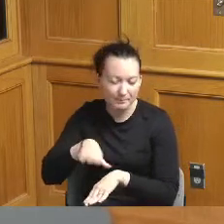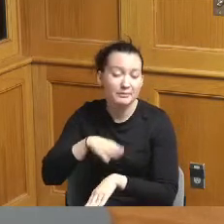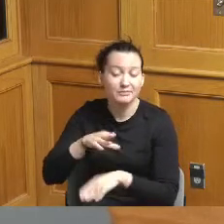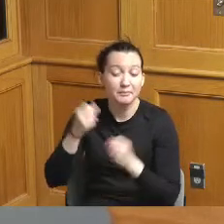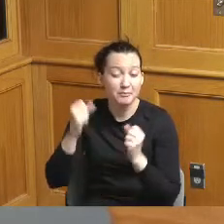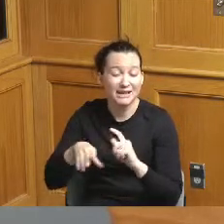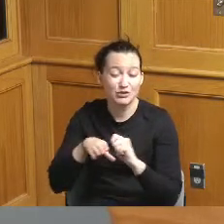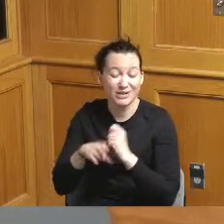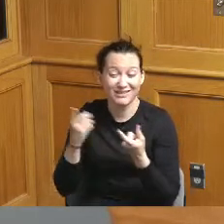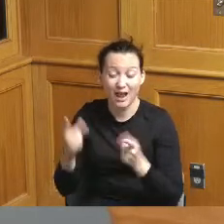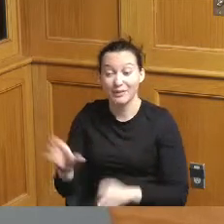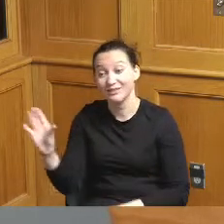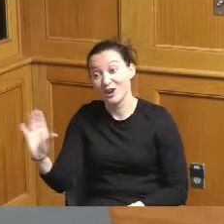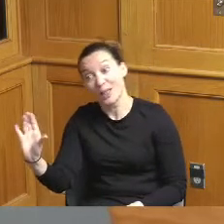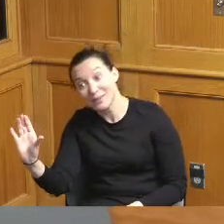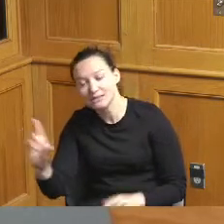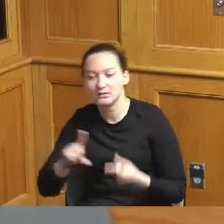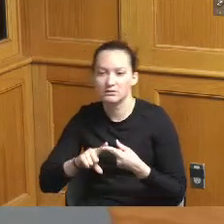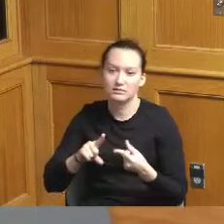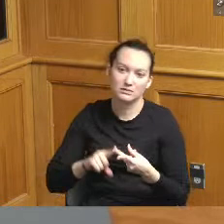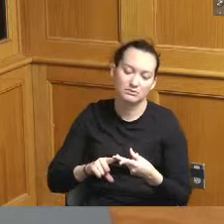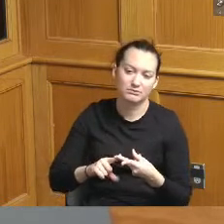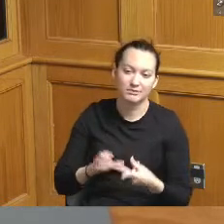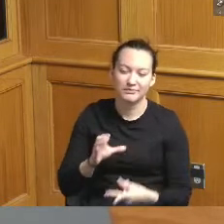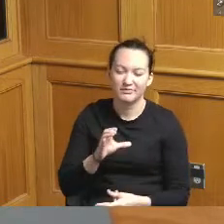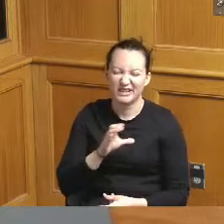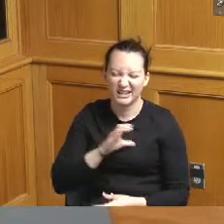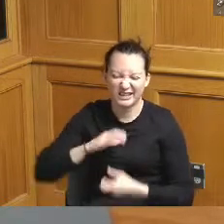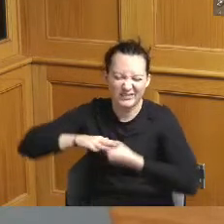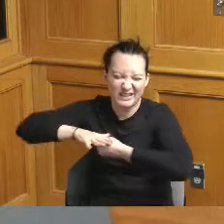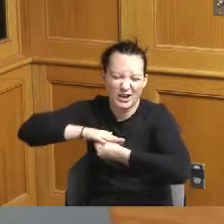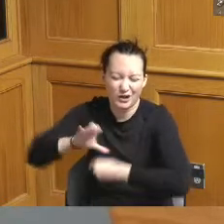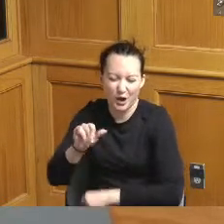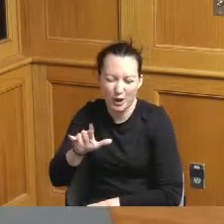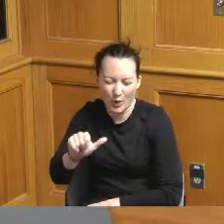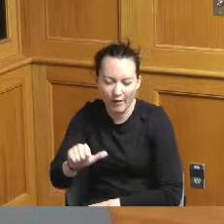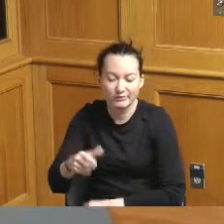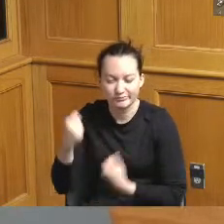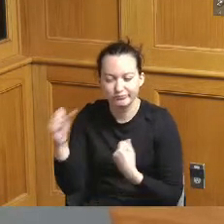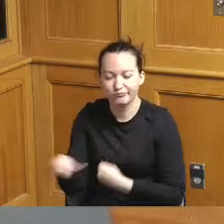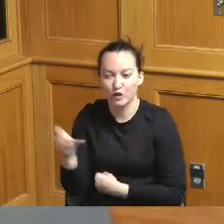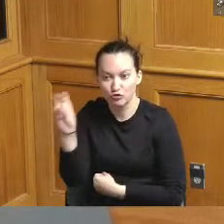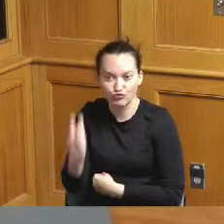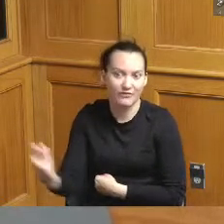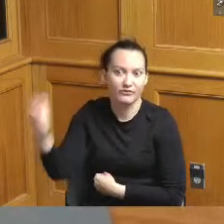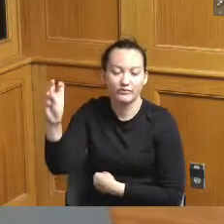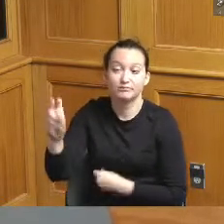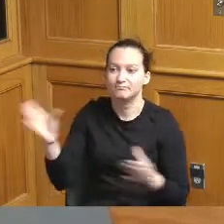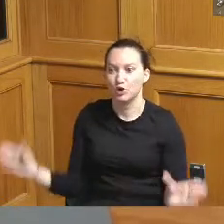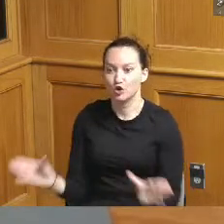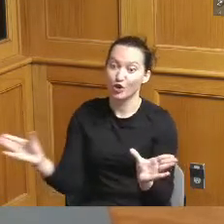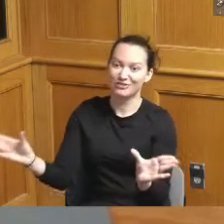occur in Columbus or Cuyahoga County or other some traveling and so we of course encourage our staff